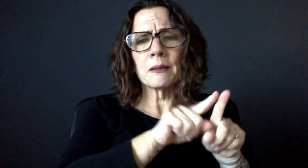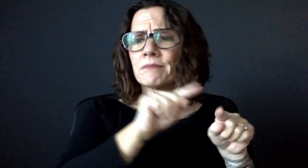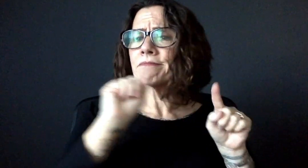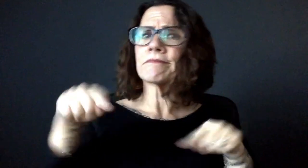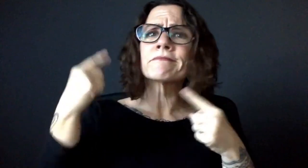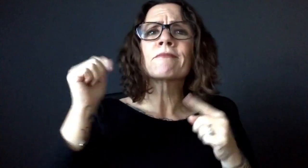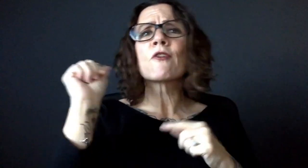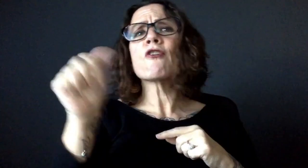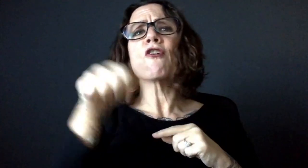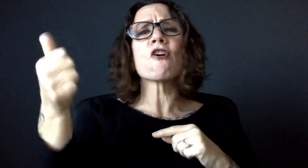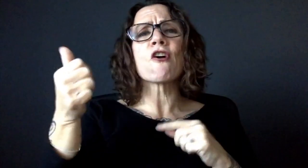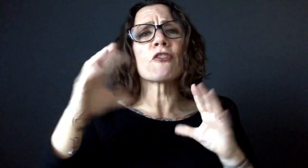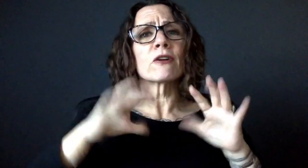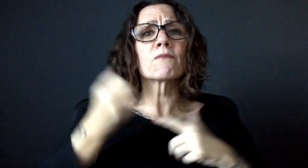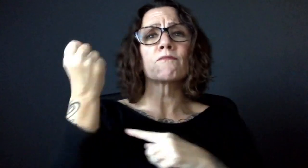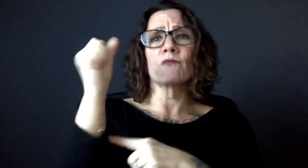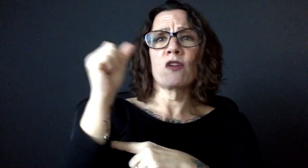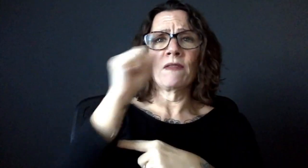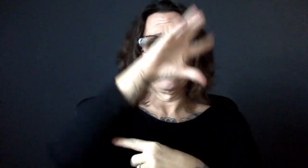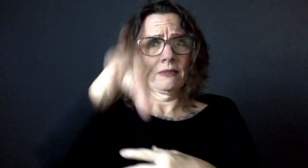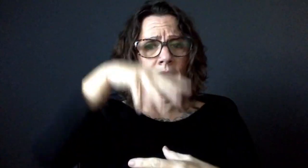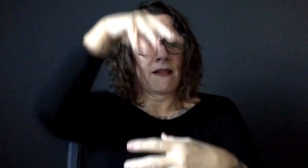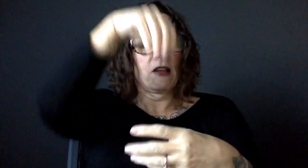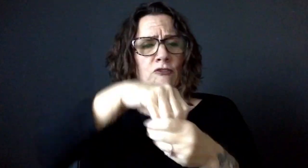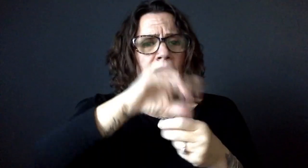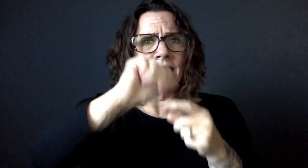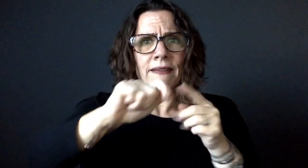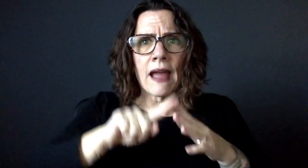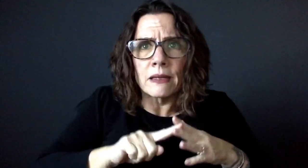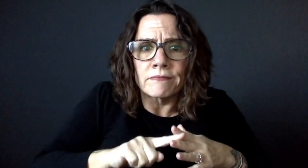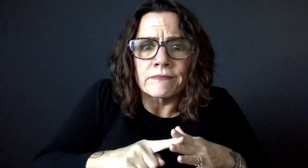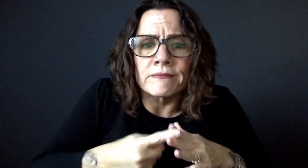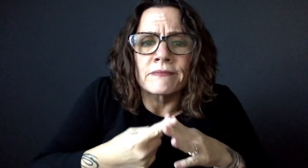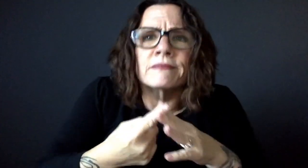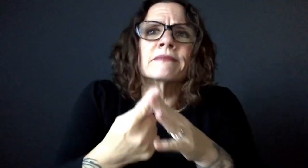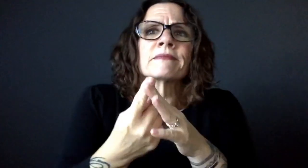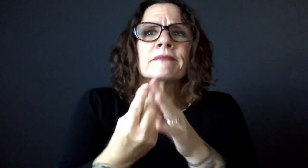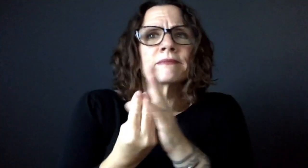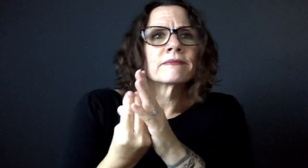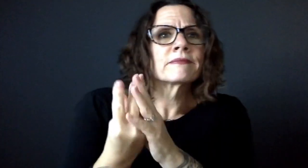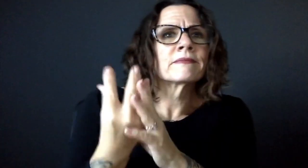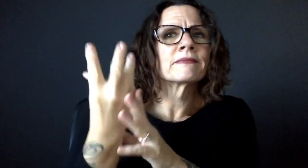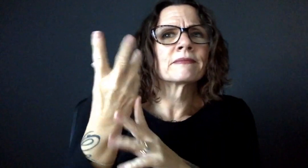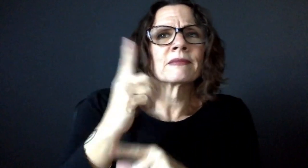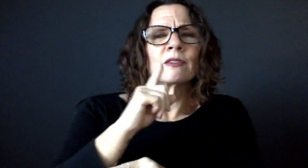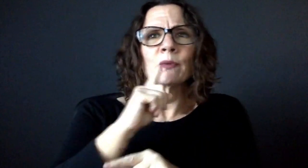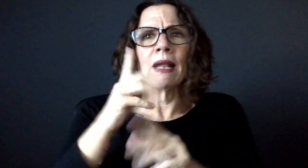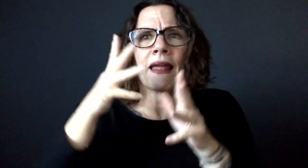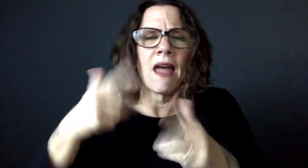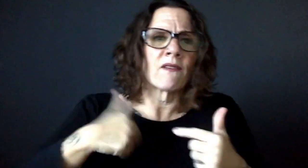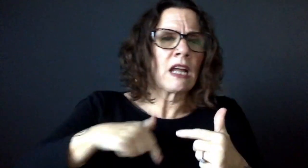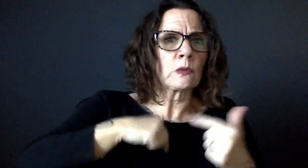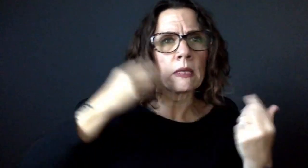And, like many movements, it is contextualized within its era of emergence and left us with